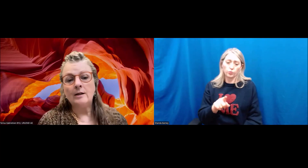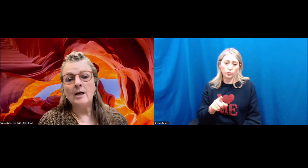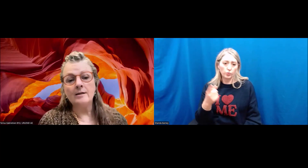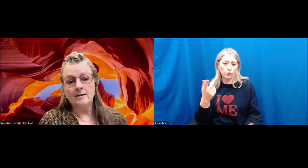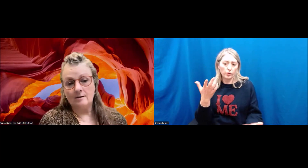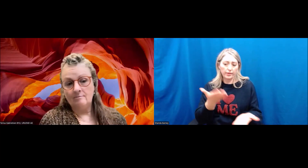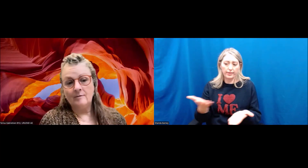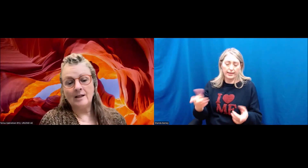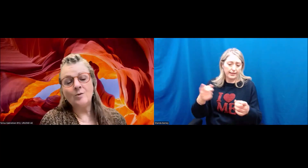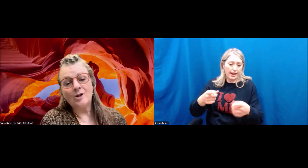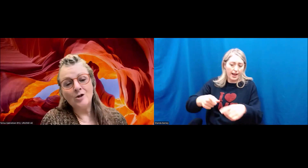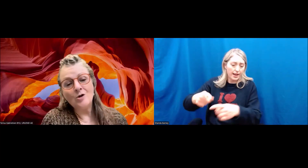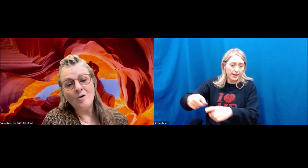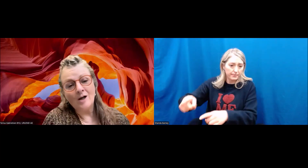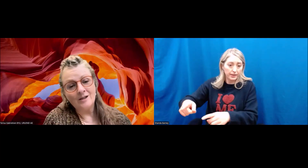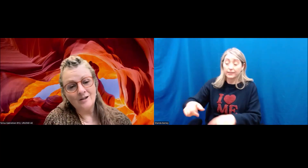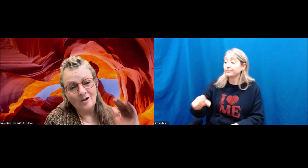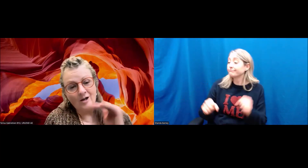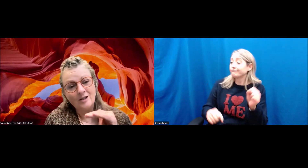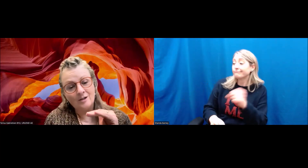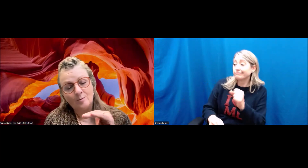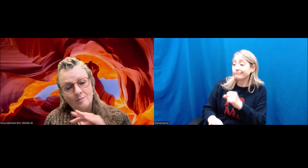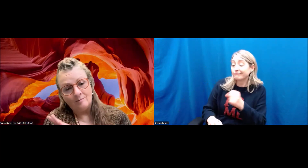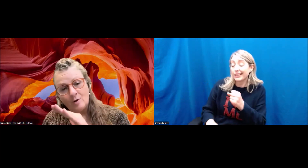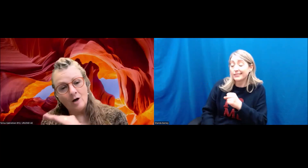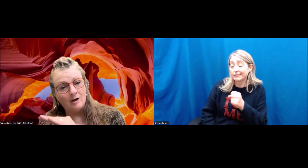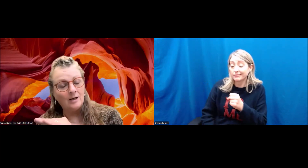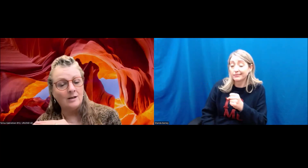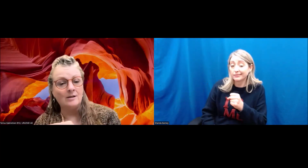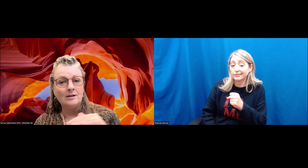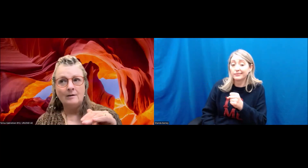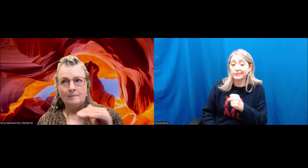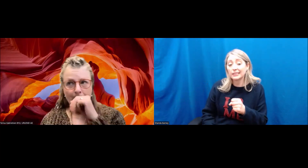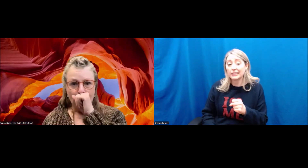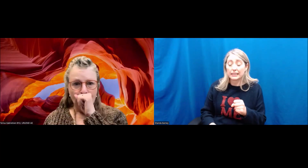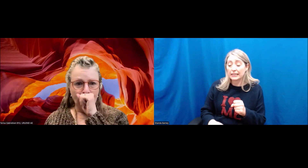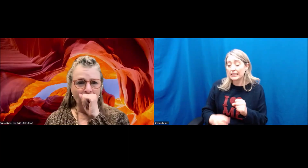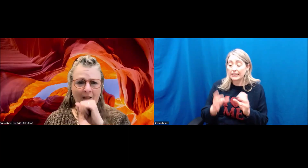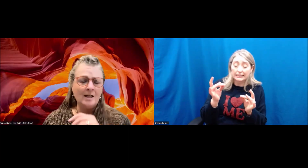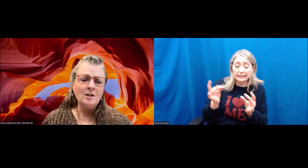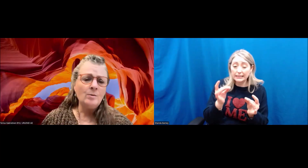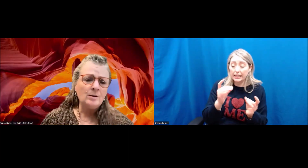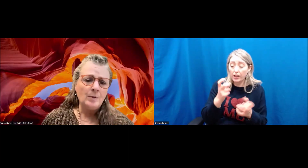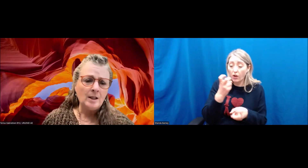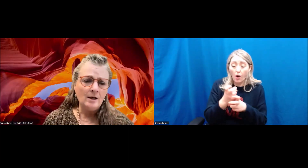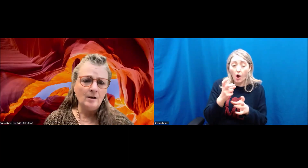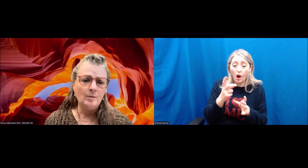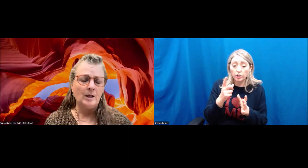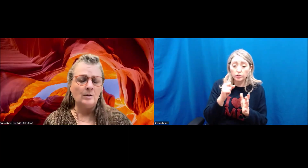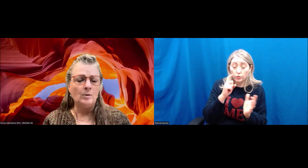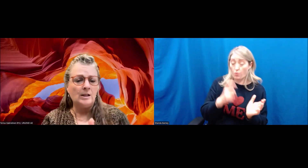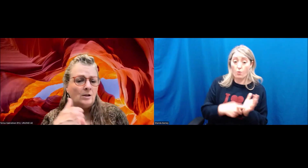Dr. Terisa Gabrielson: Yes, that's what the nuanced autism part is, and that's always been there, but it was easier to see